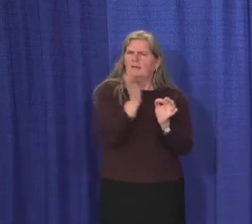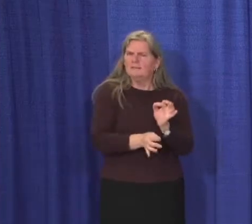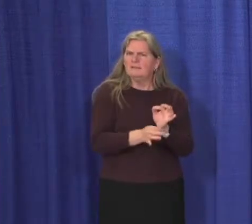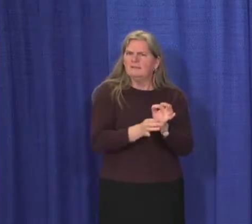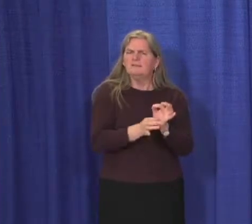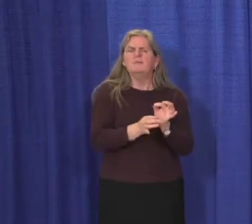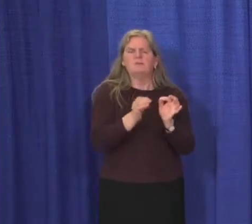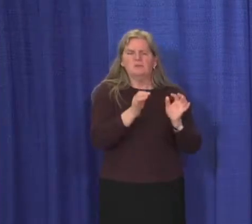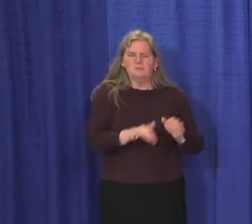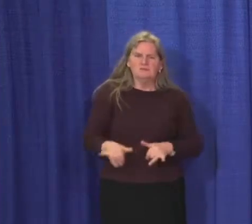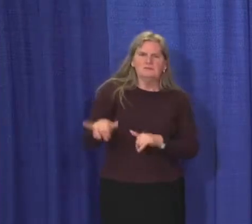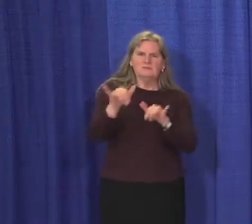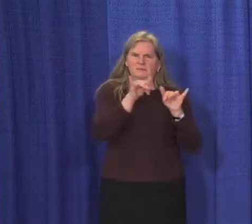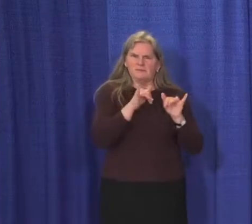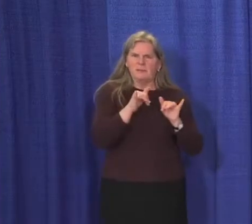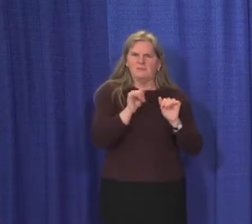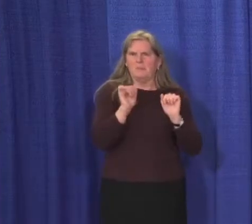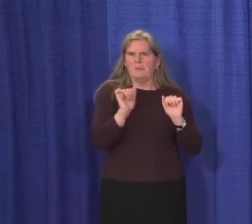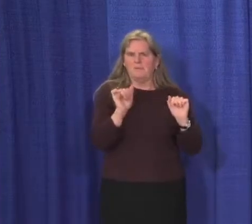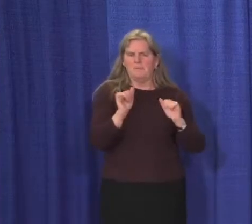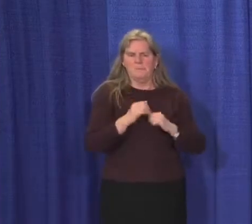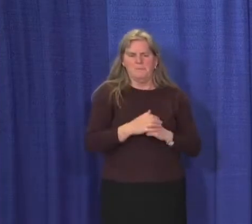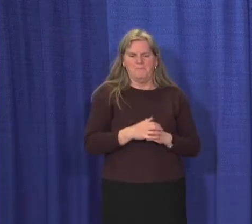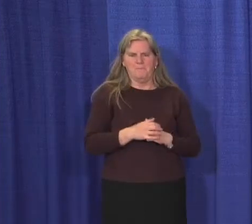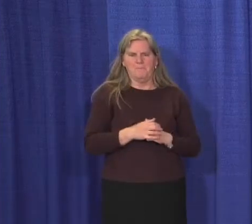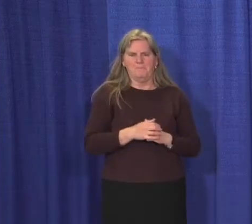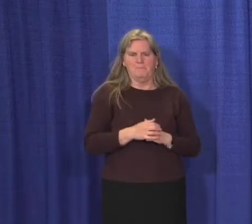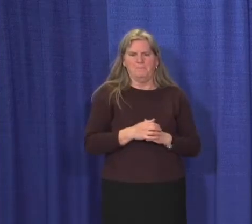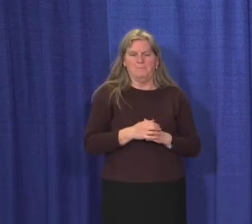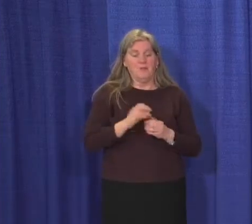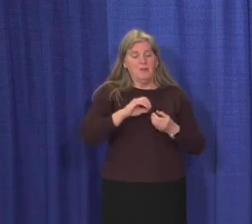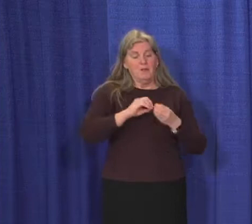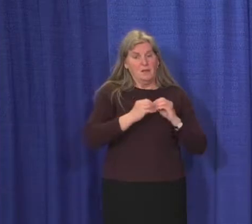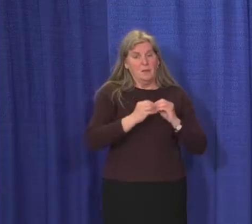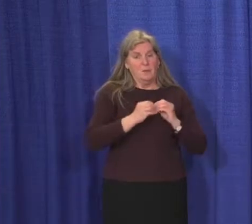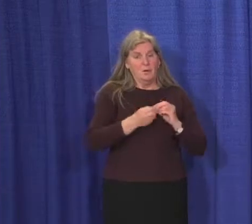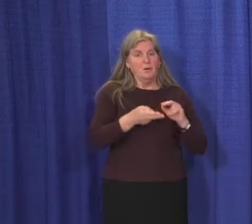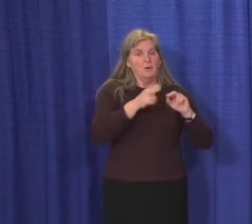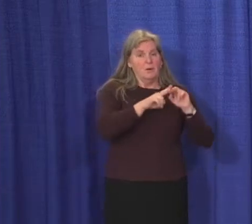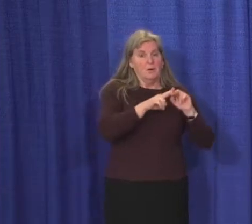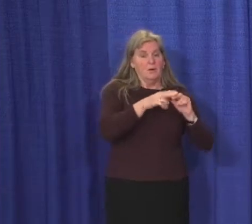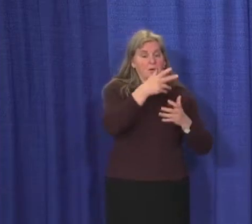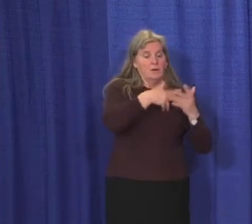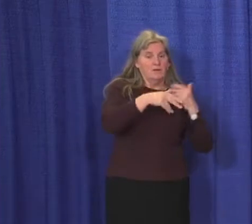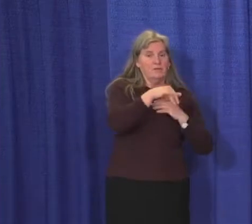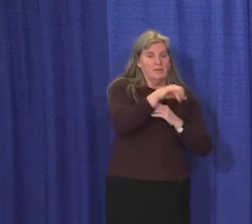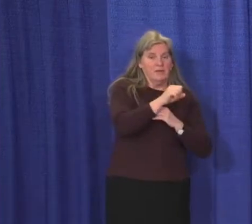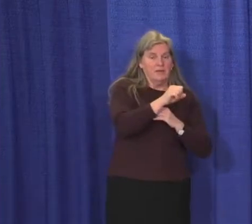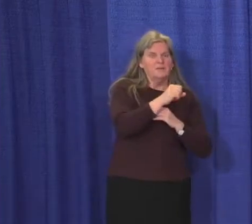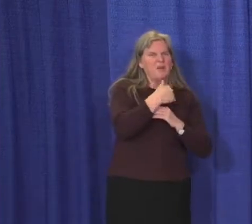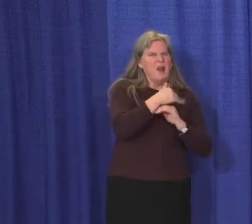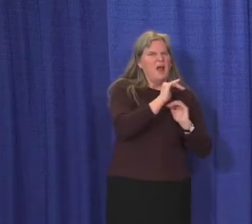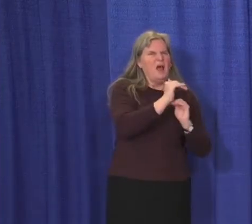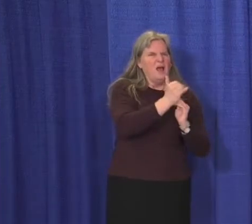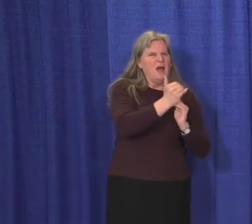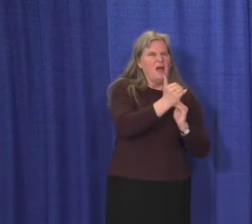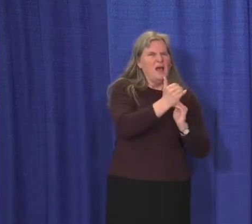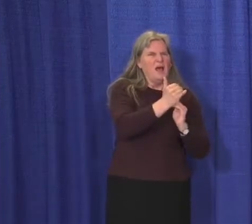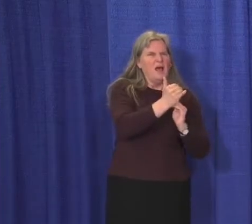simple and consistent as possible. The numbers are higher but are within reasonable limits given